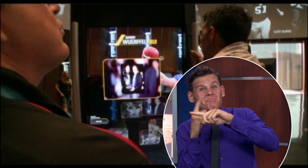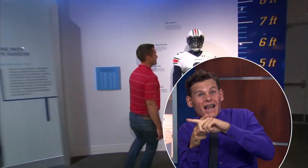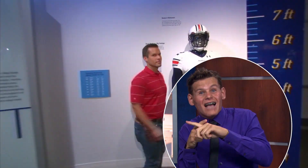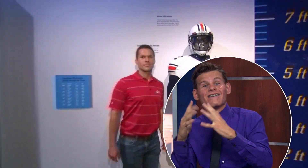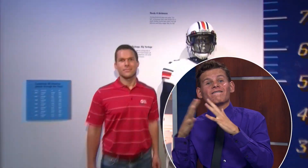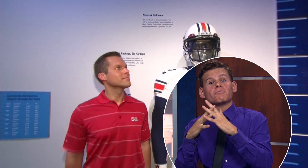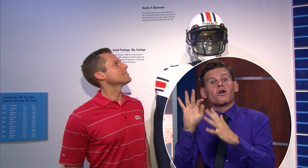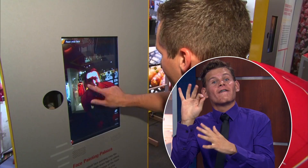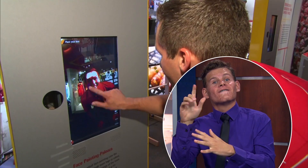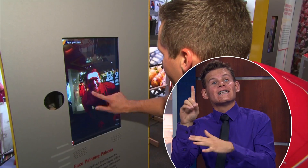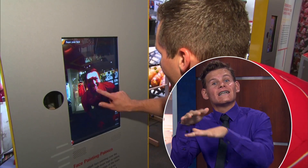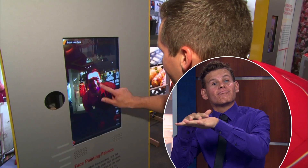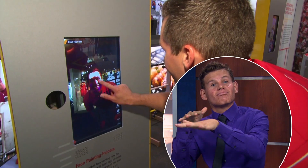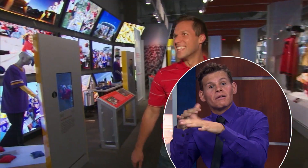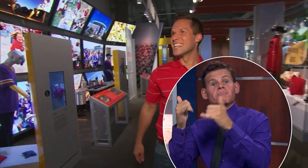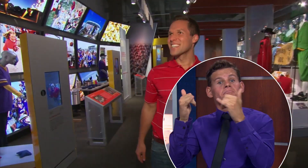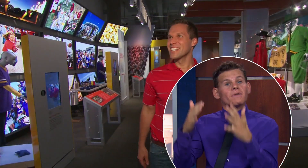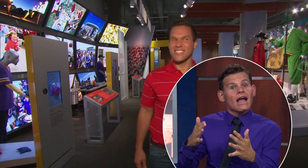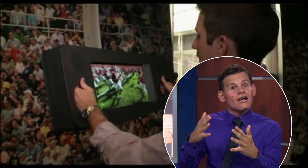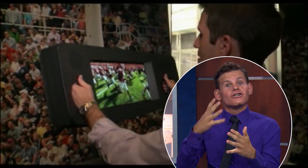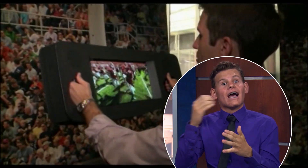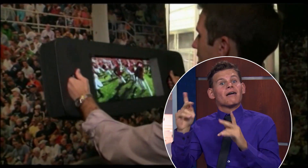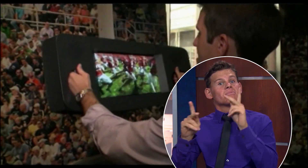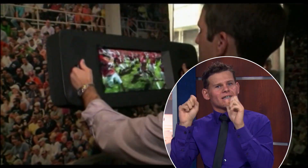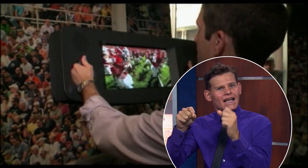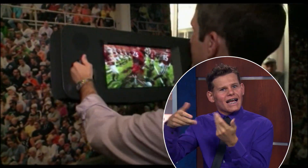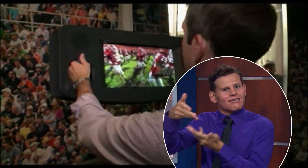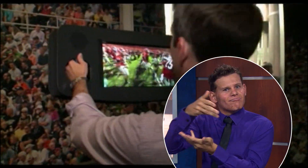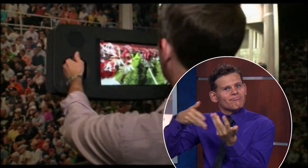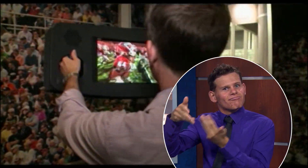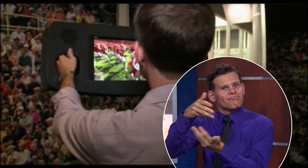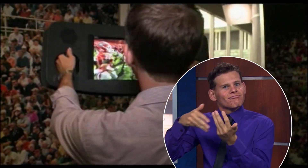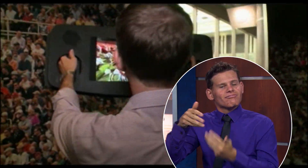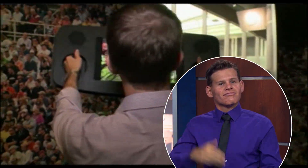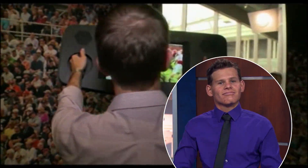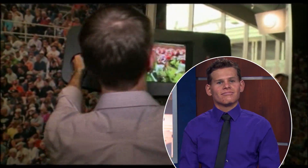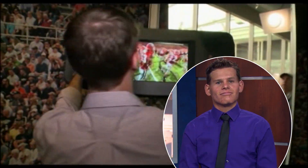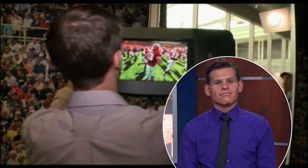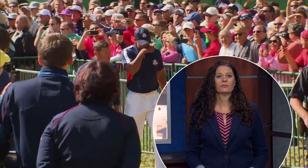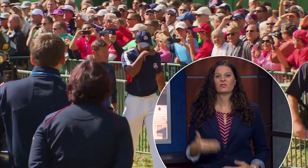what it’s like to run on the field alongside the players.